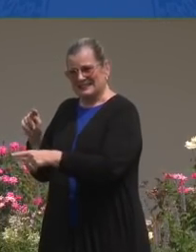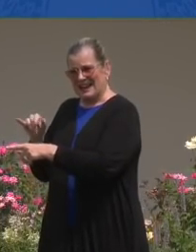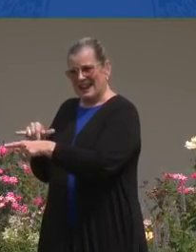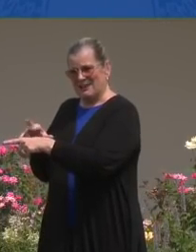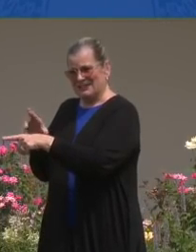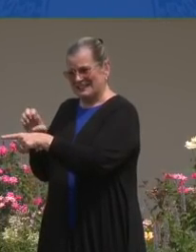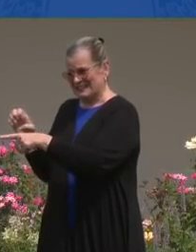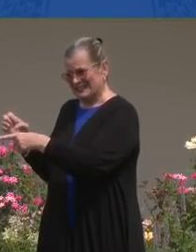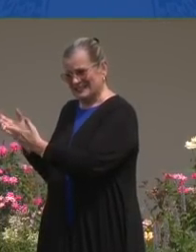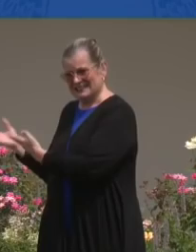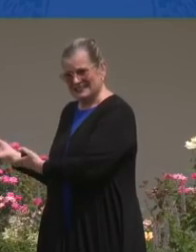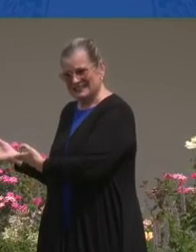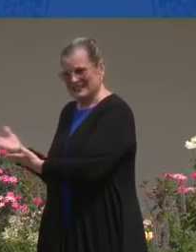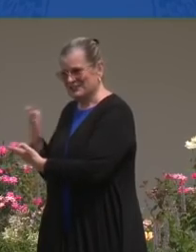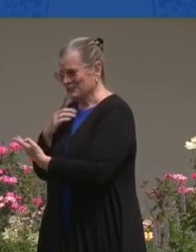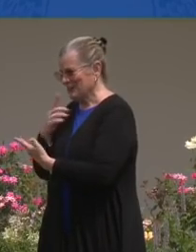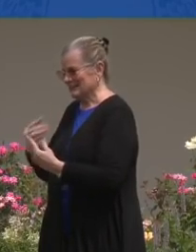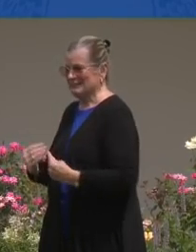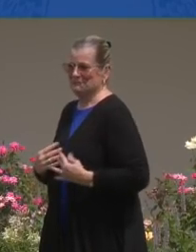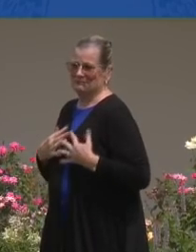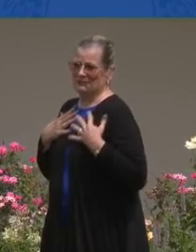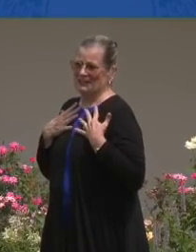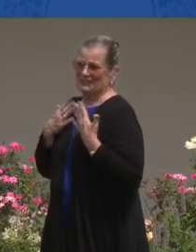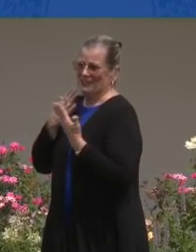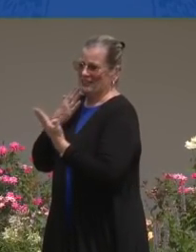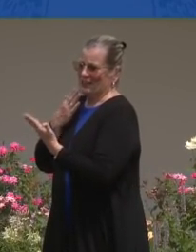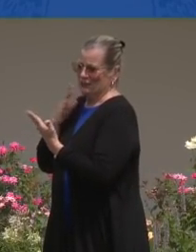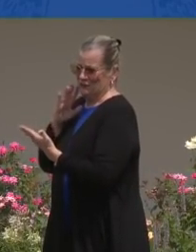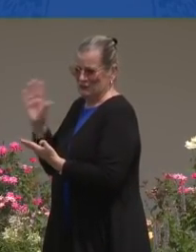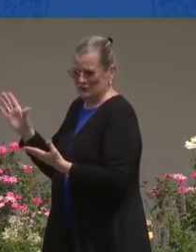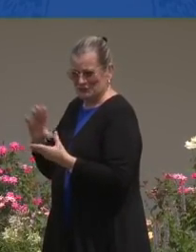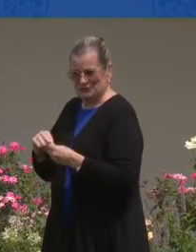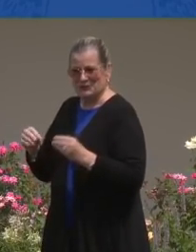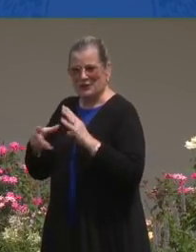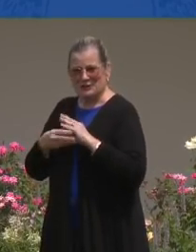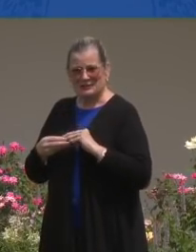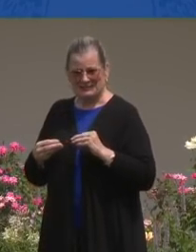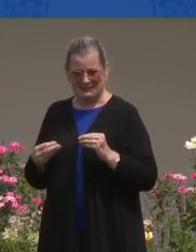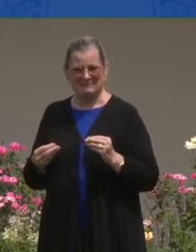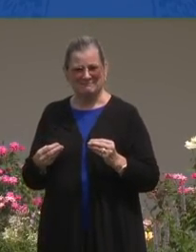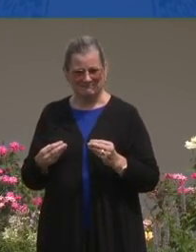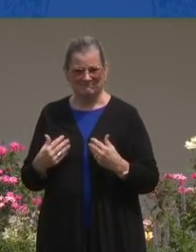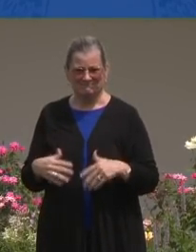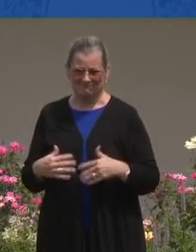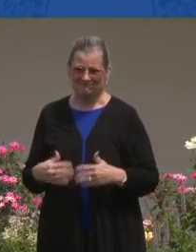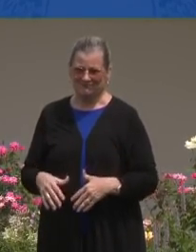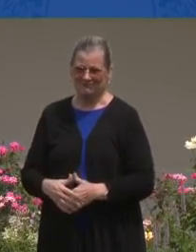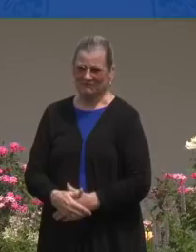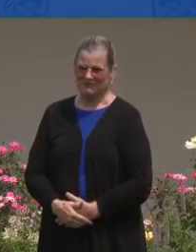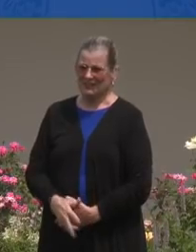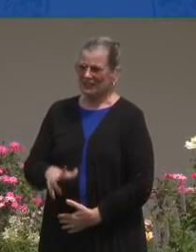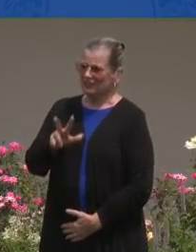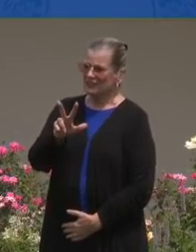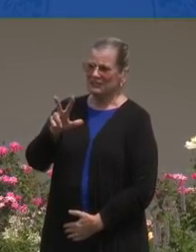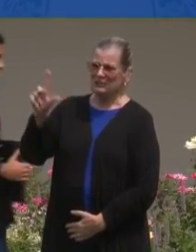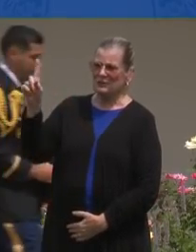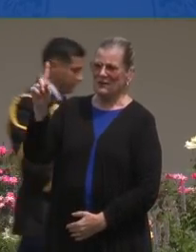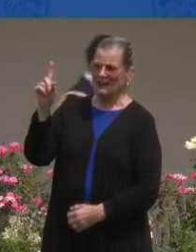Thank you for sharing your story. Thirty one years ago today on the South Lawn of the White House,